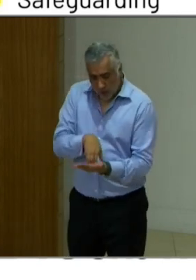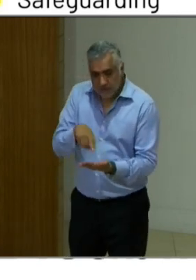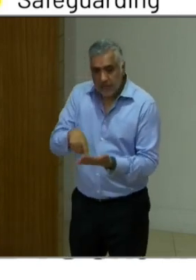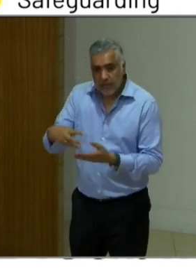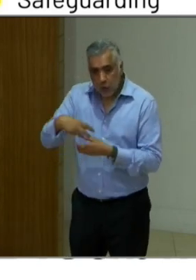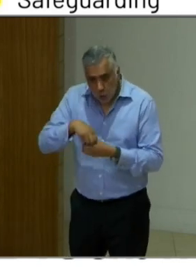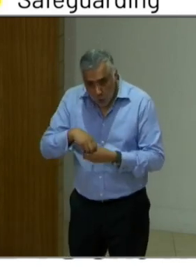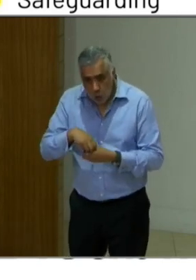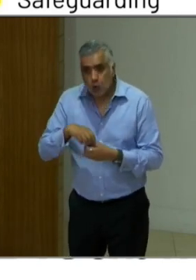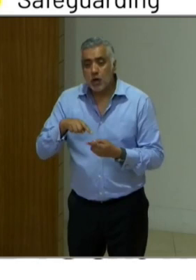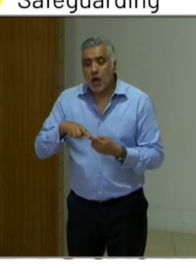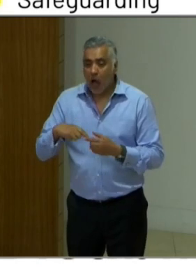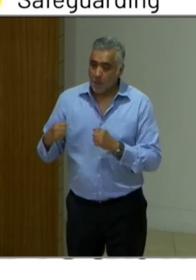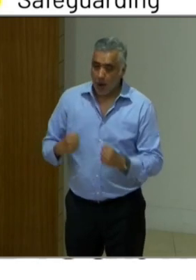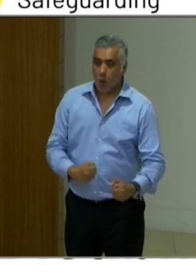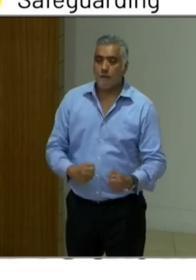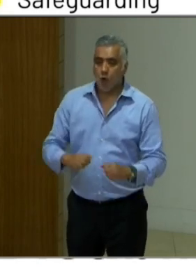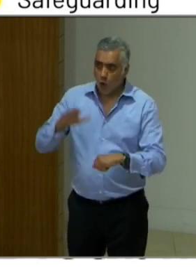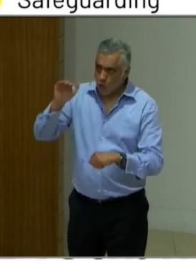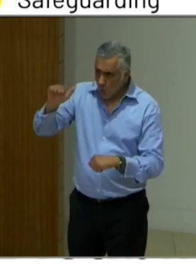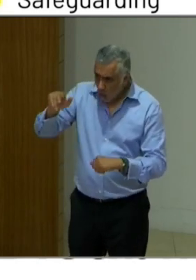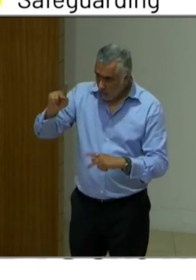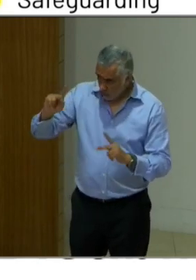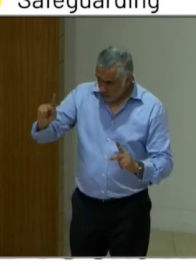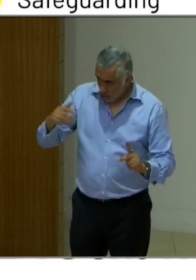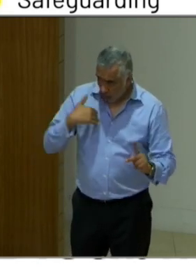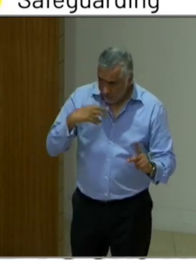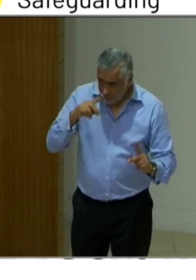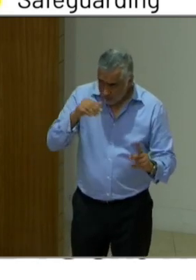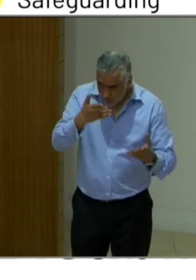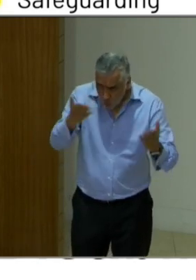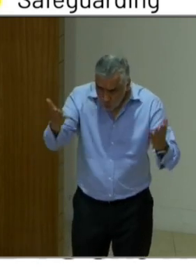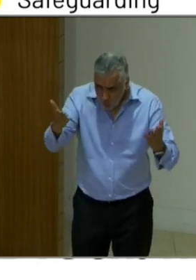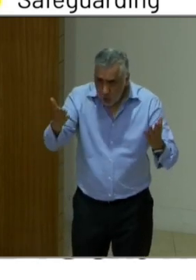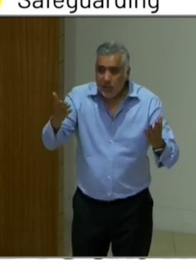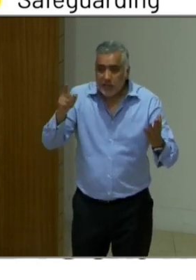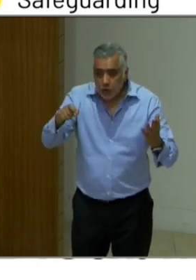indeed a powerful call for people with disability to be more broadly involved